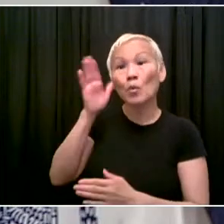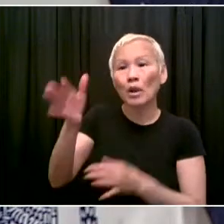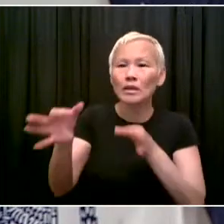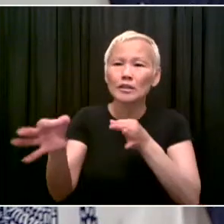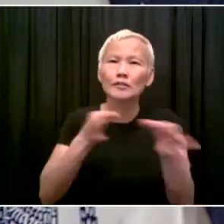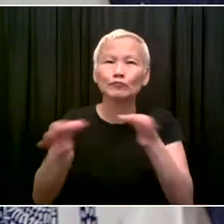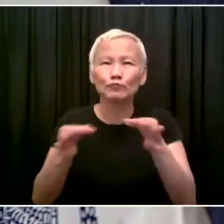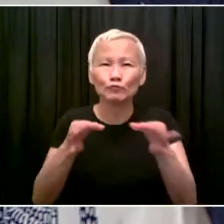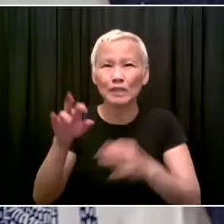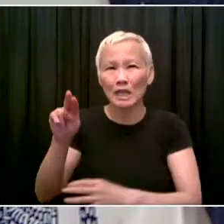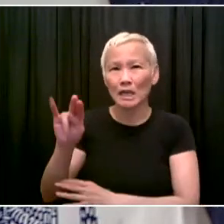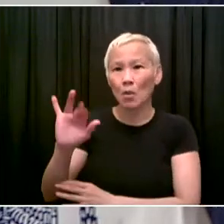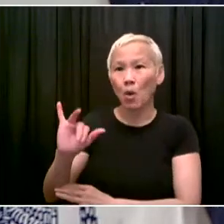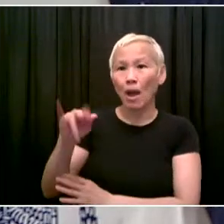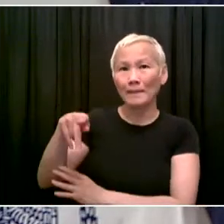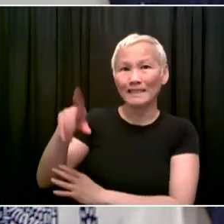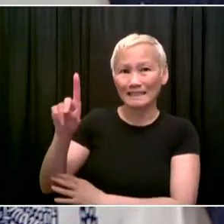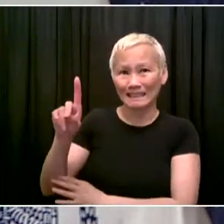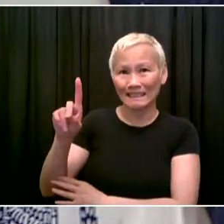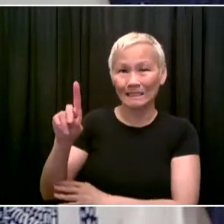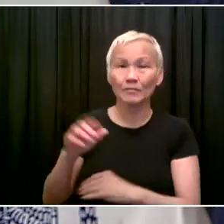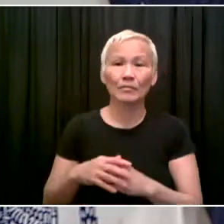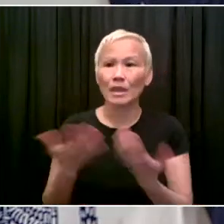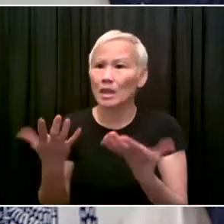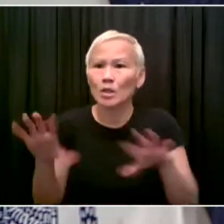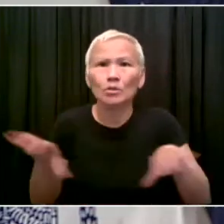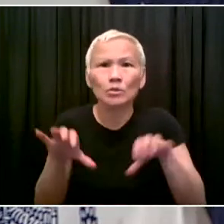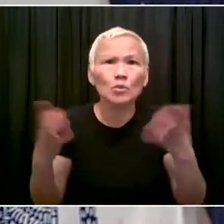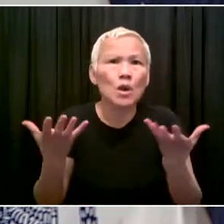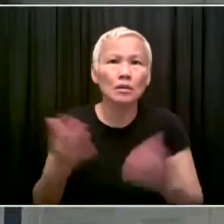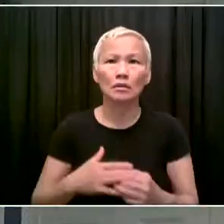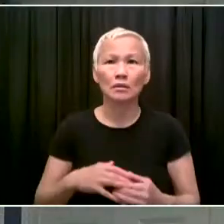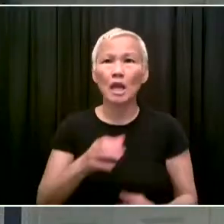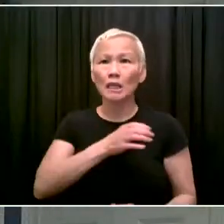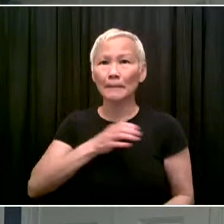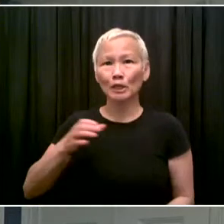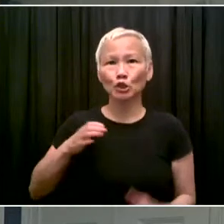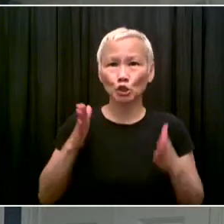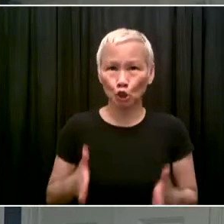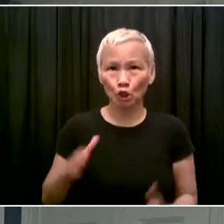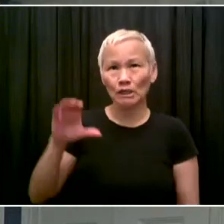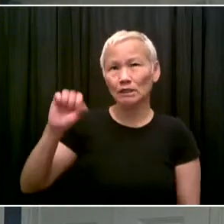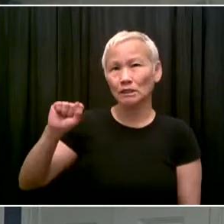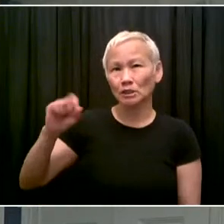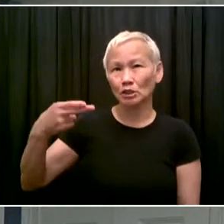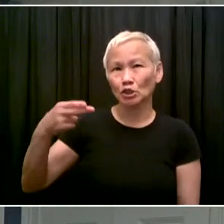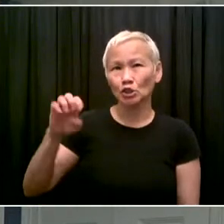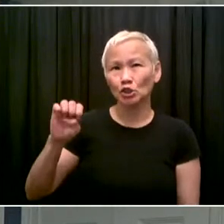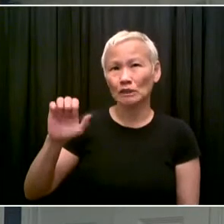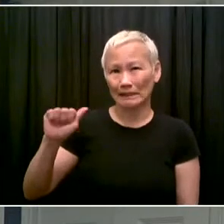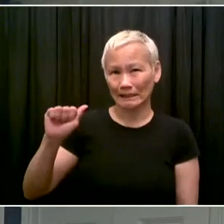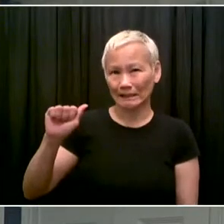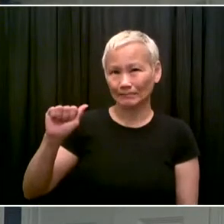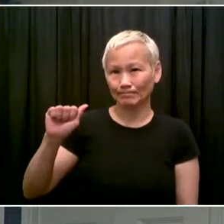BEGINNING OF SOINMETHG BETTER. TO TELL YOU ABOUT IT, THE